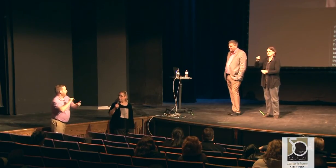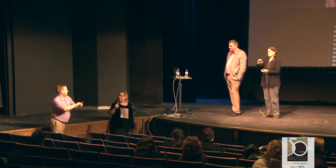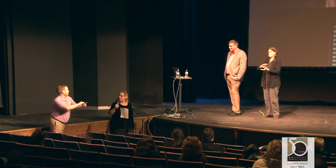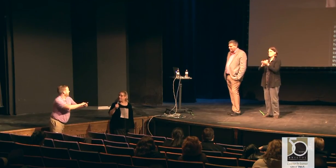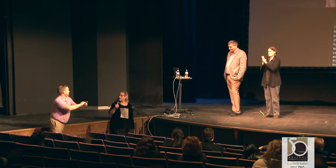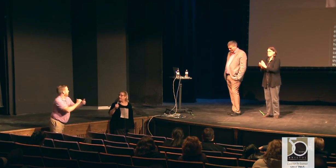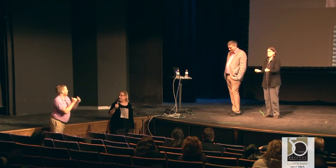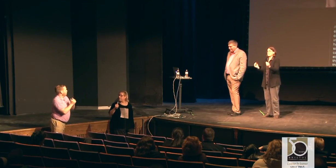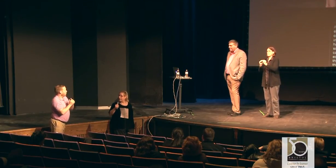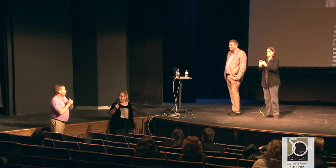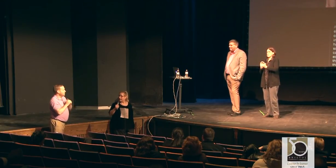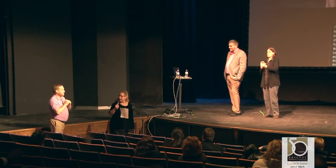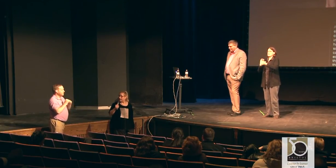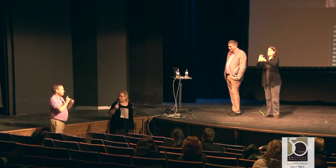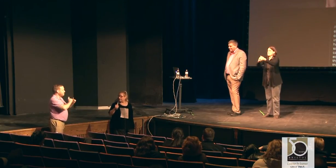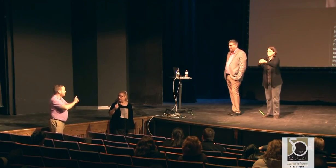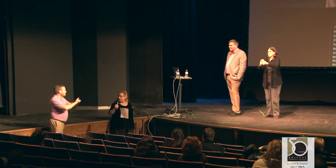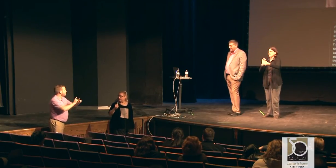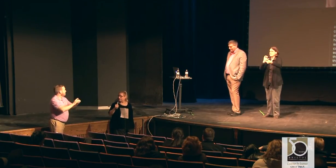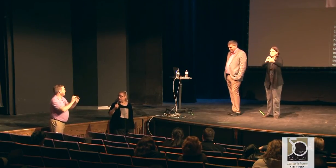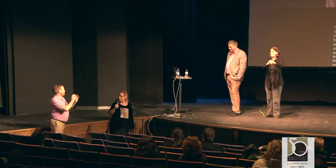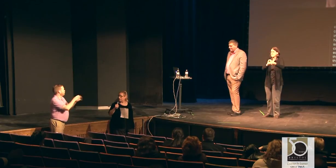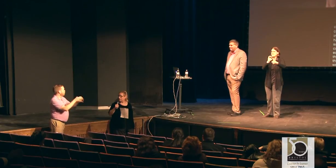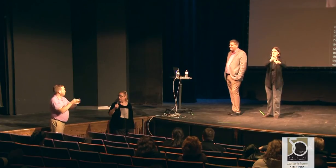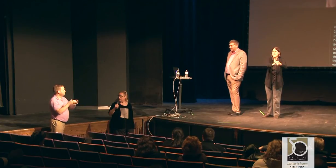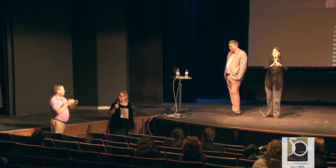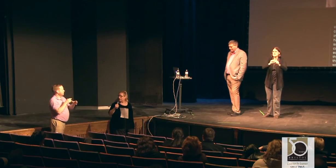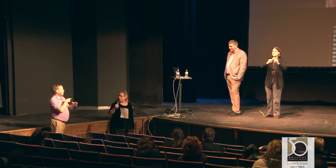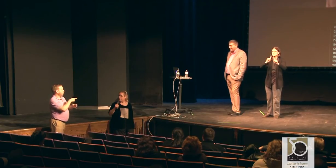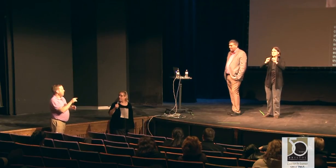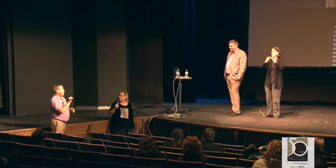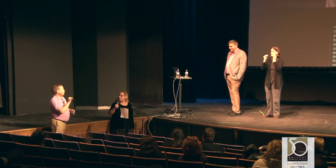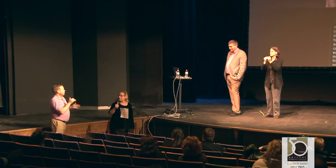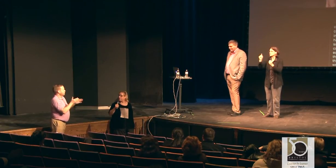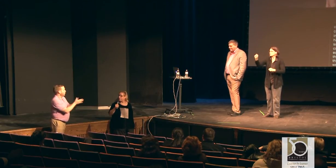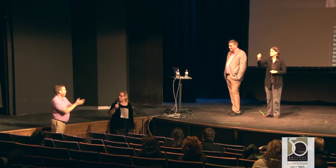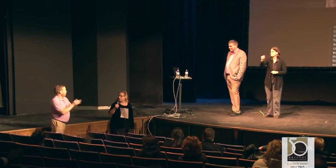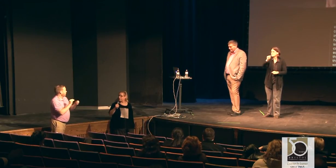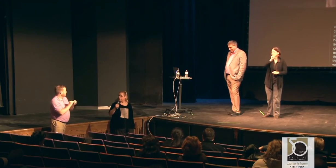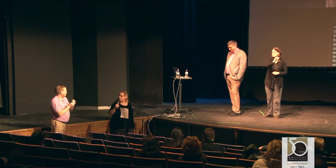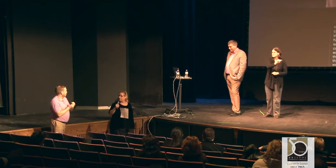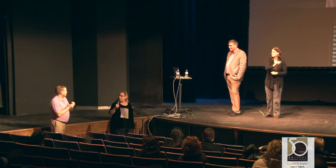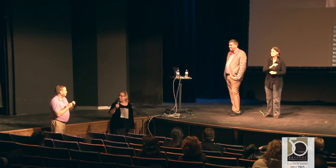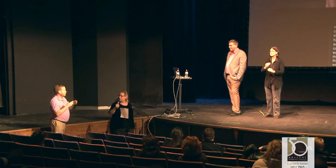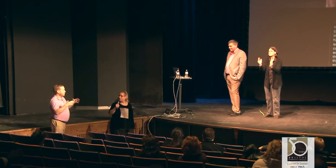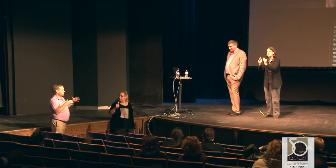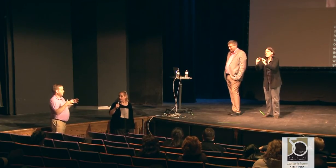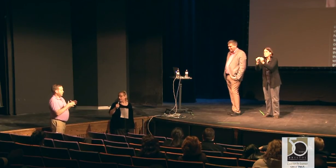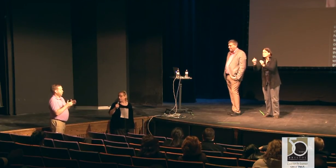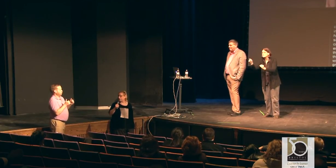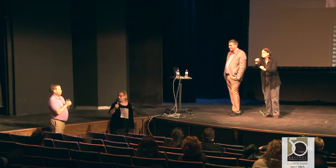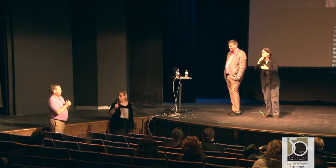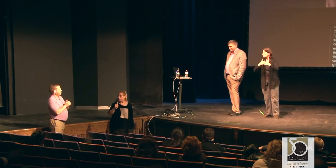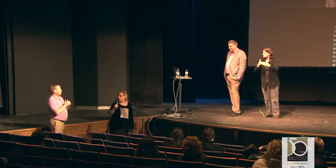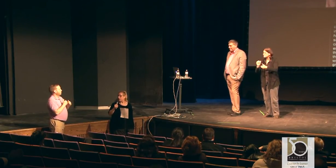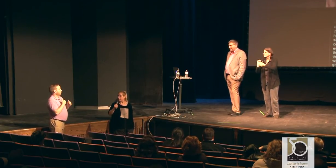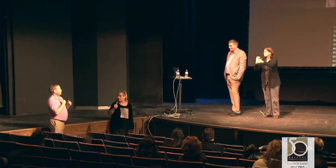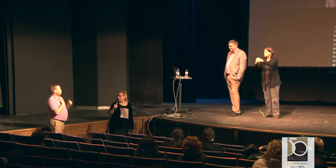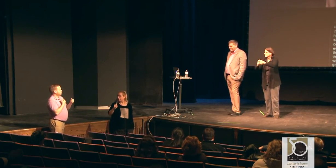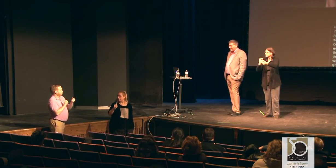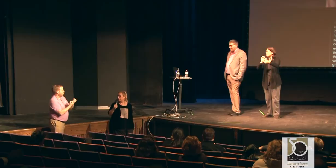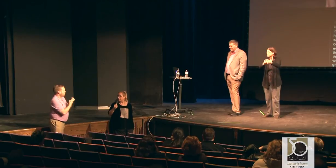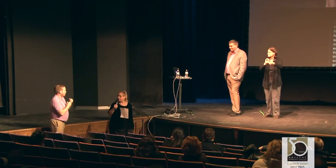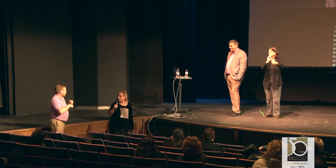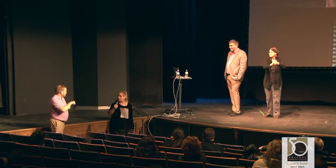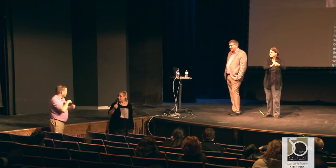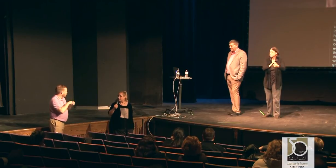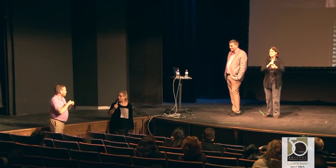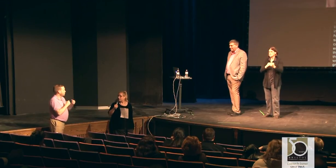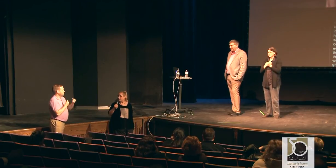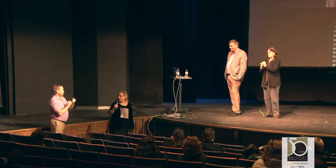we need to become allies within different groups. Because we're so small in numbers.